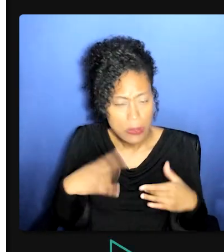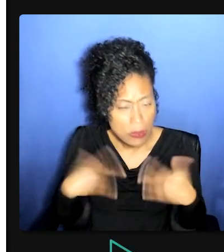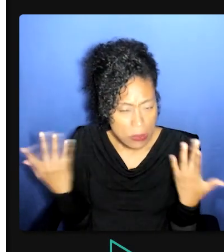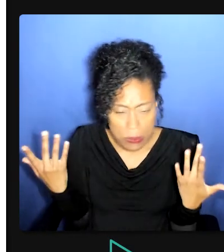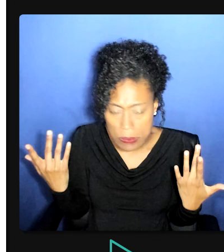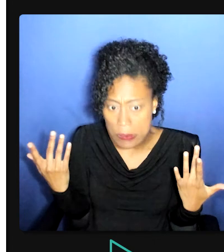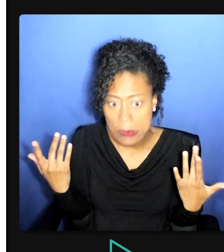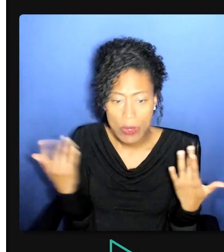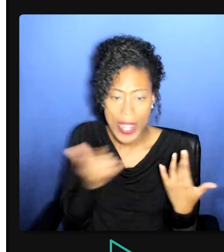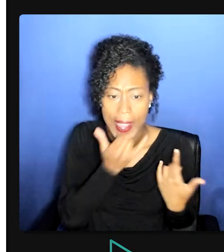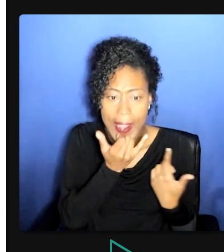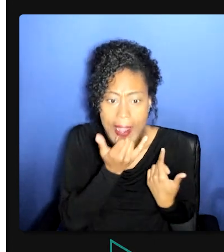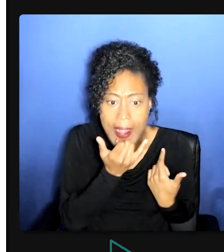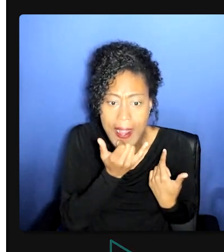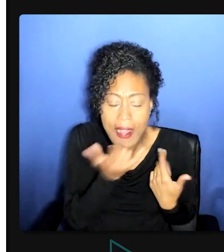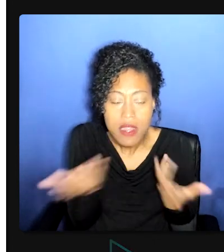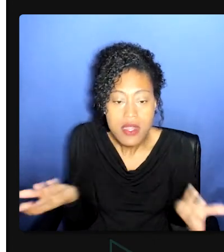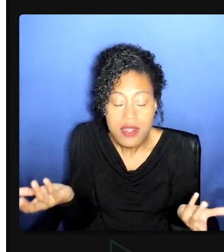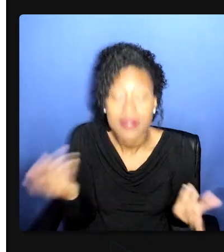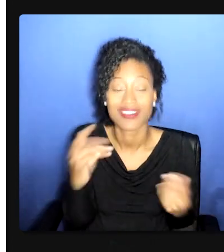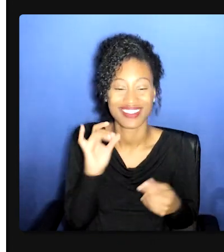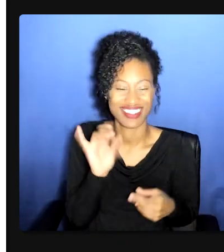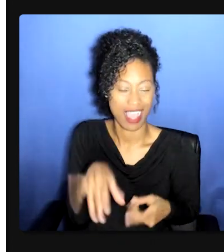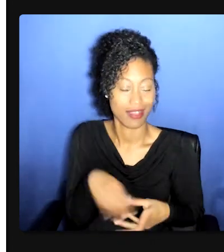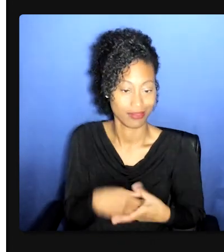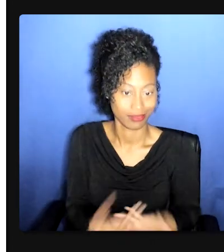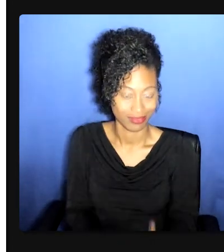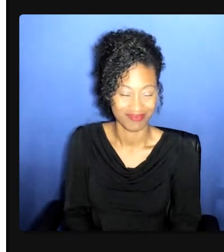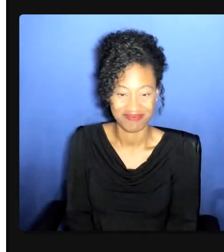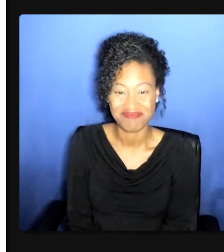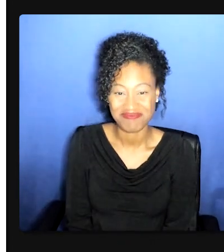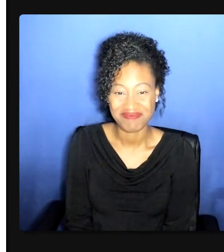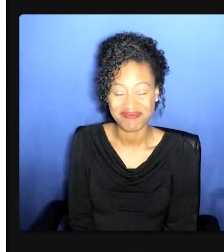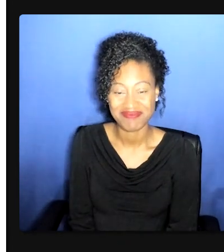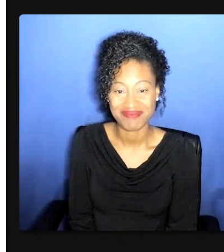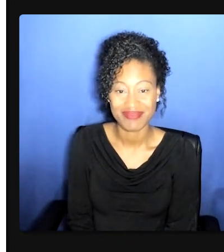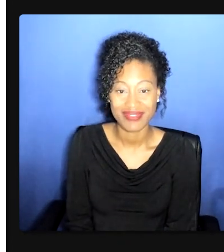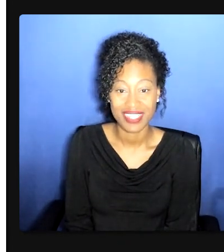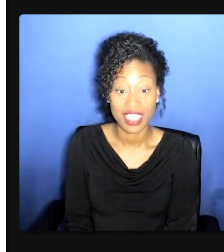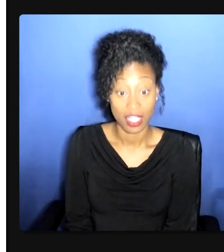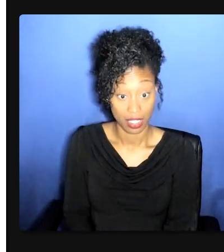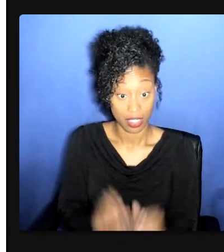to see what errors or logs they have.